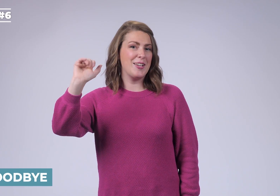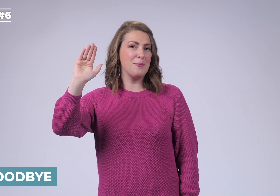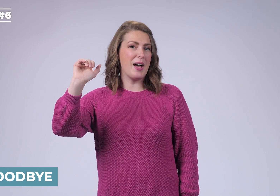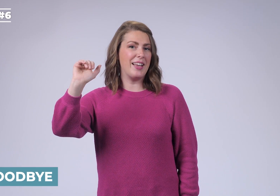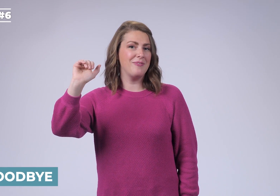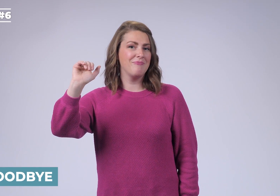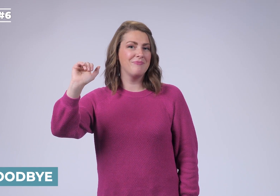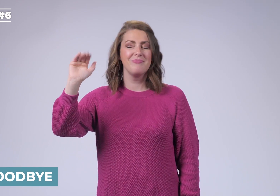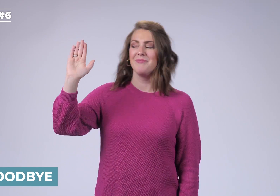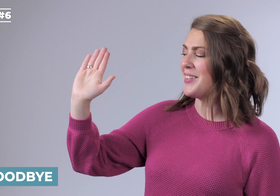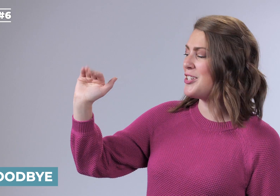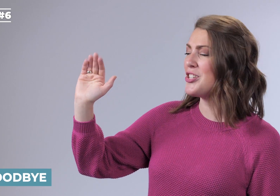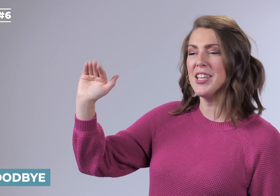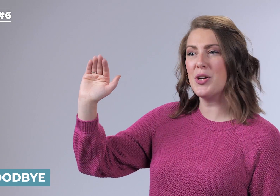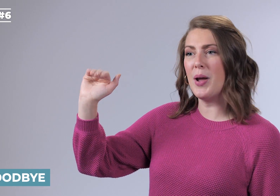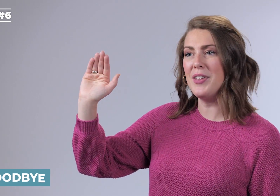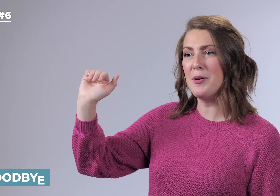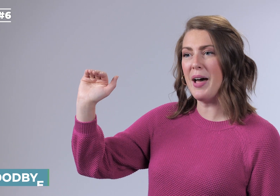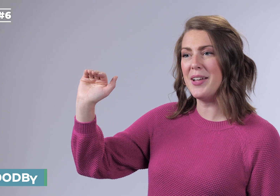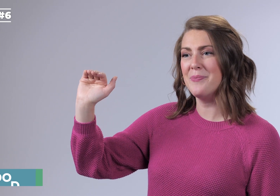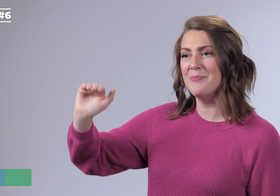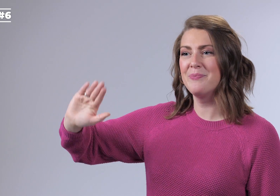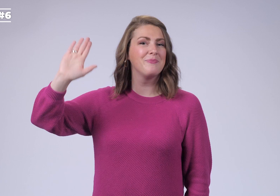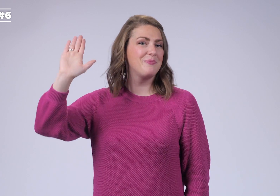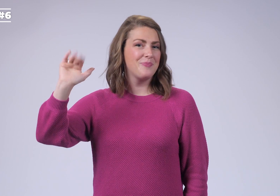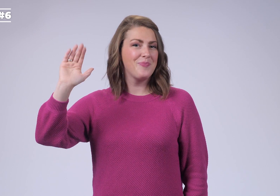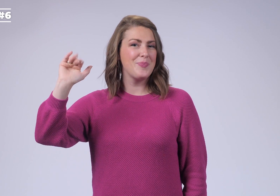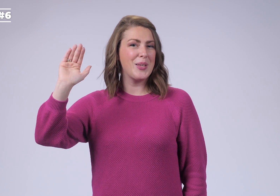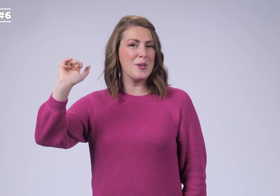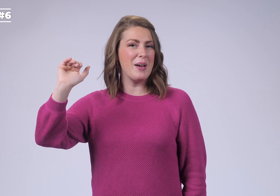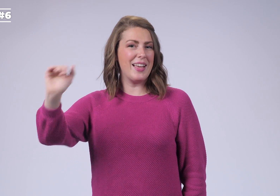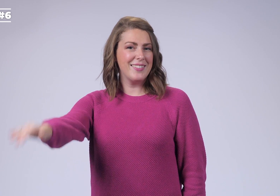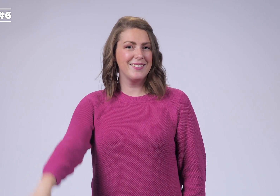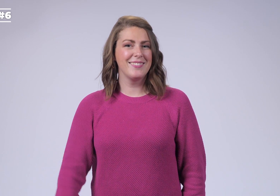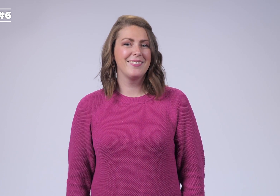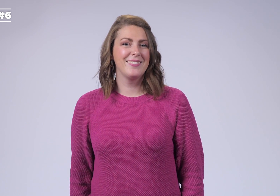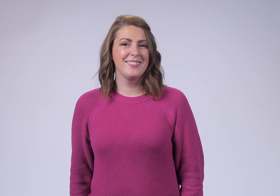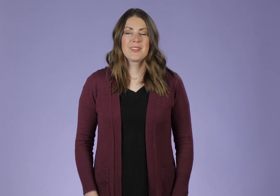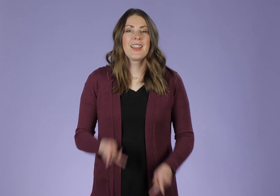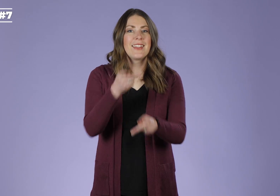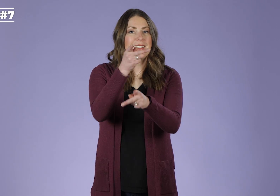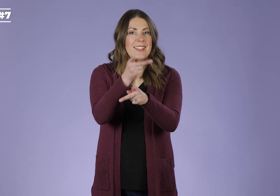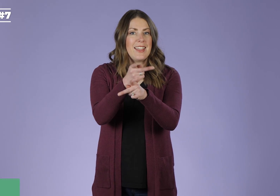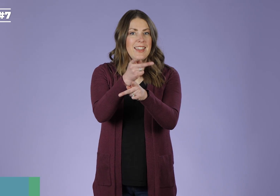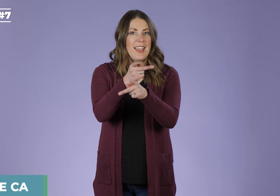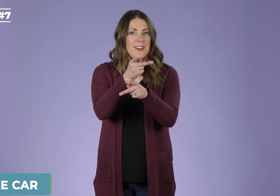goodbye,' it's just like you're waving goodbye 'goodbye.' 'Take care,